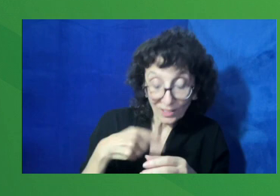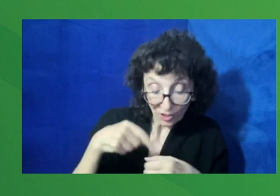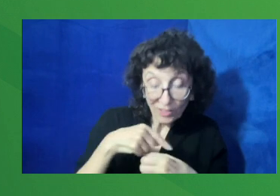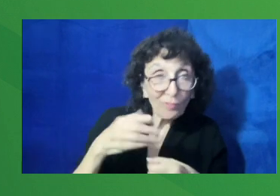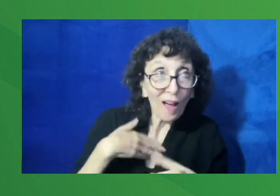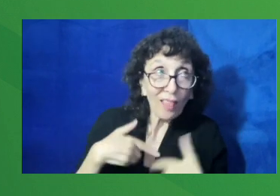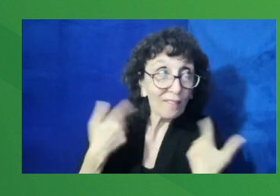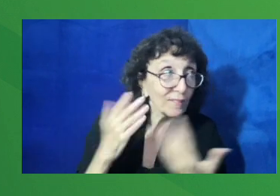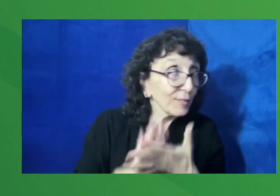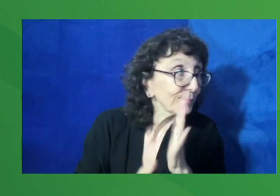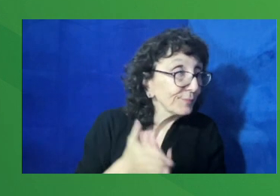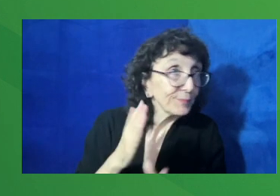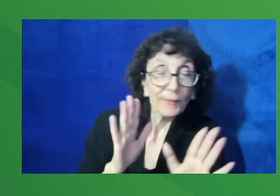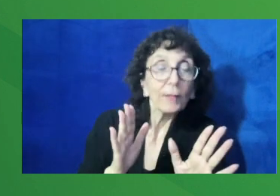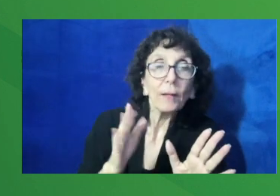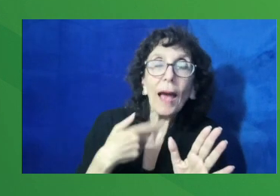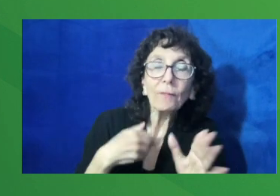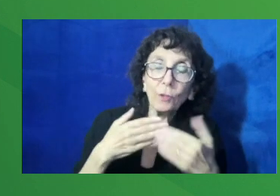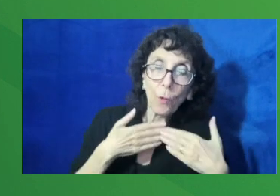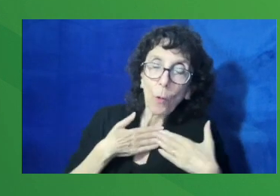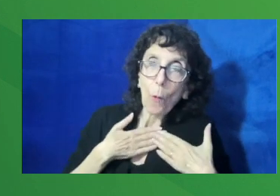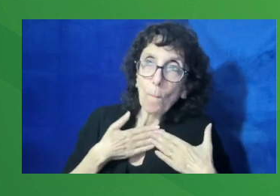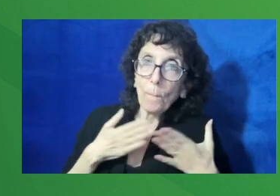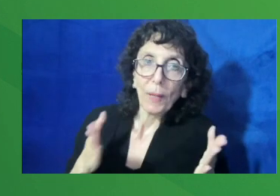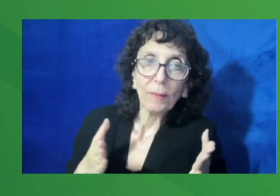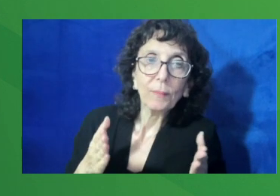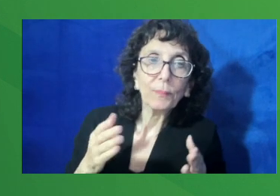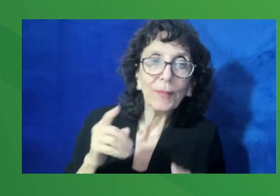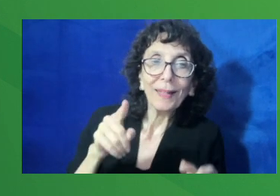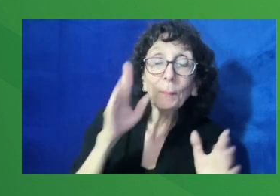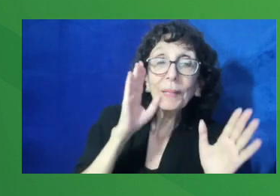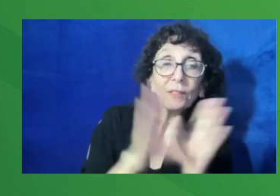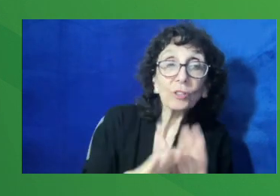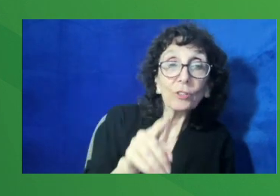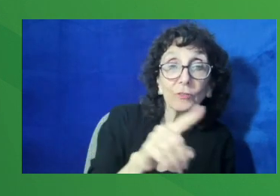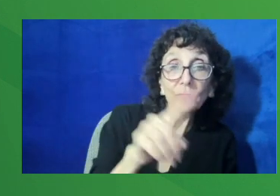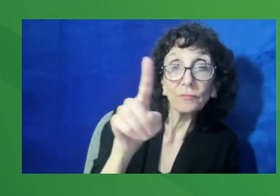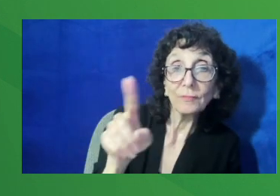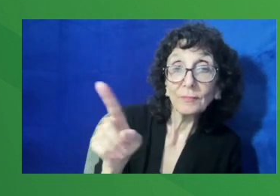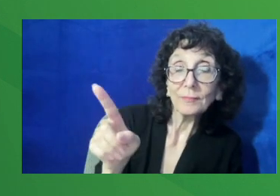And let's just go to the next slide. This is a snapshot from a classroom that I went to,